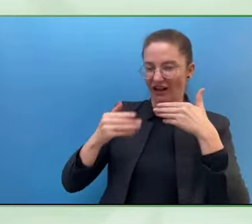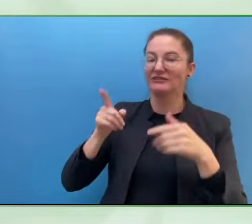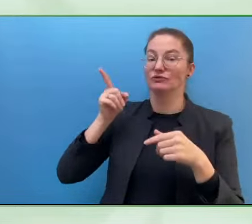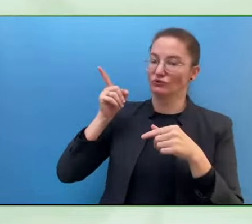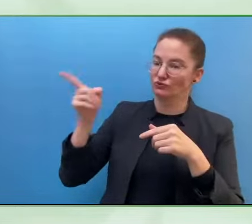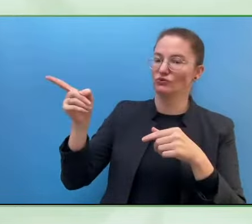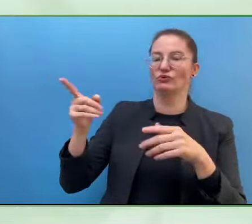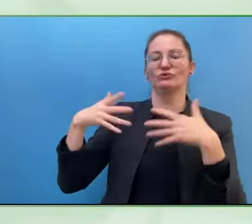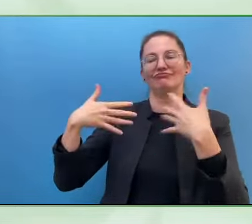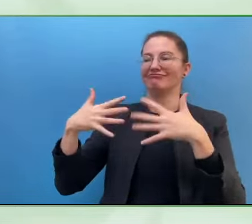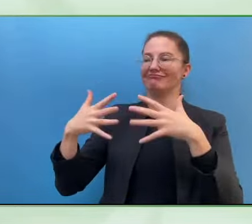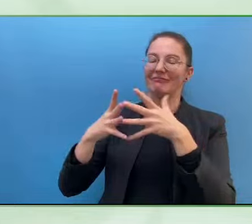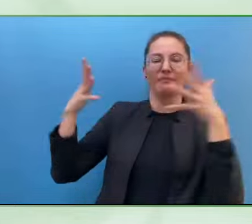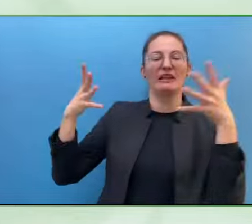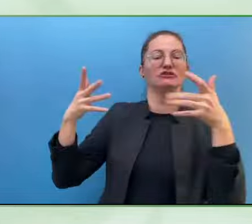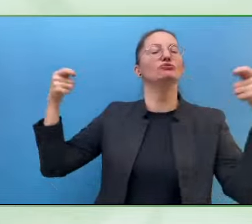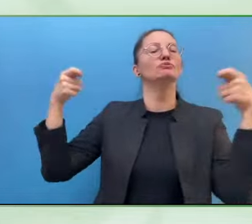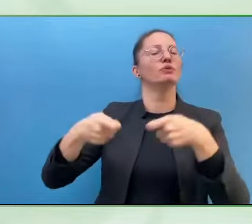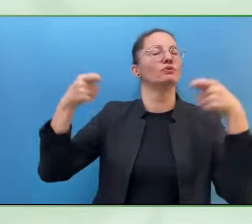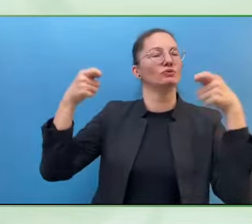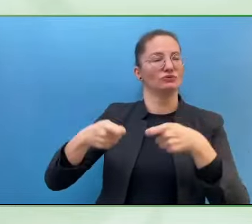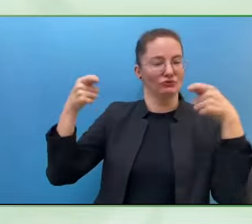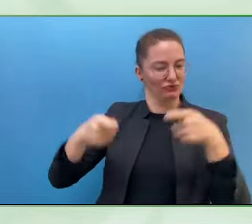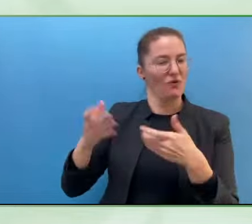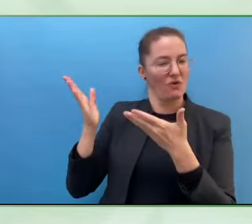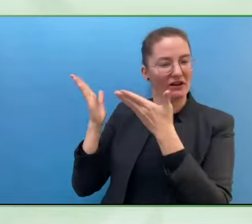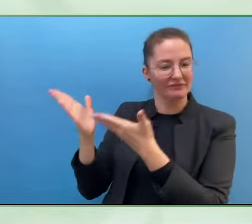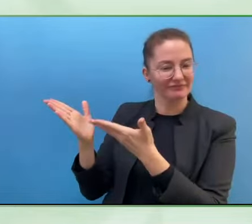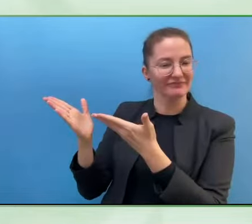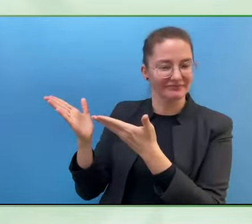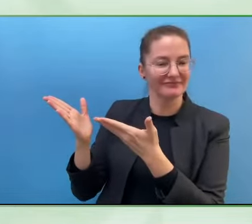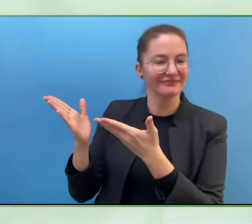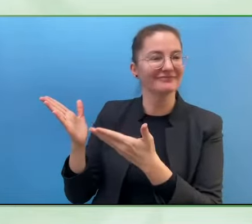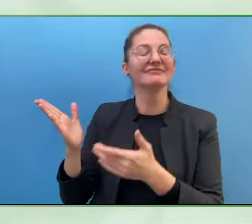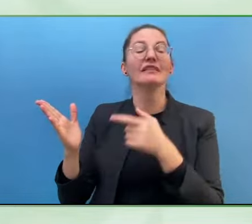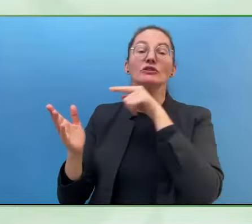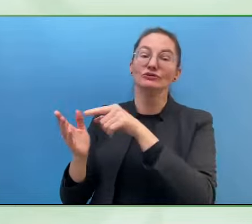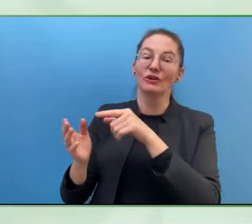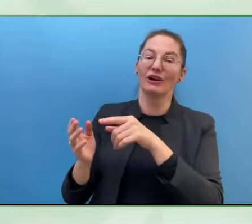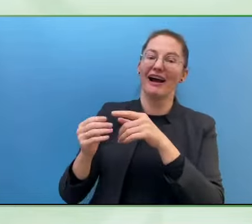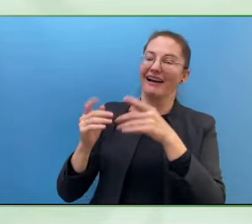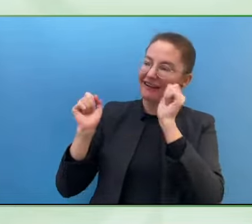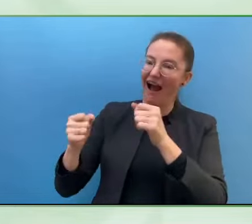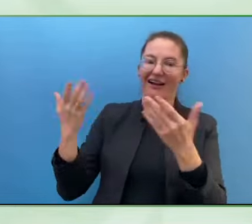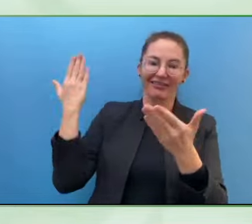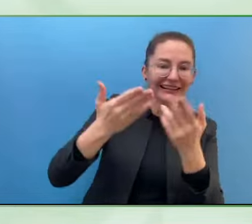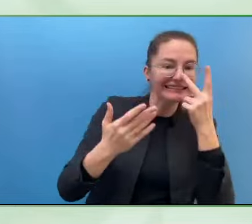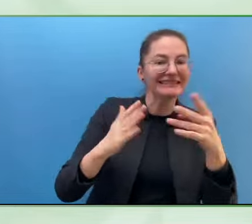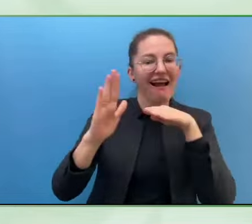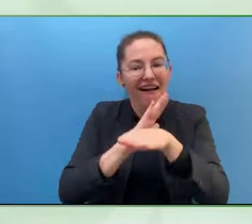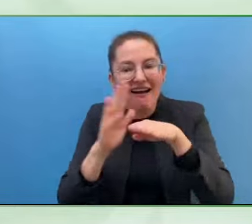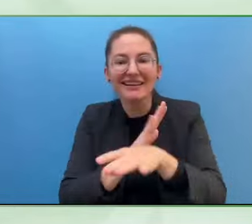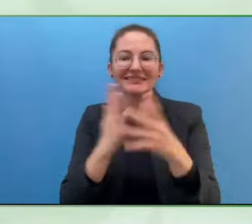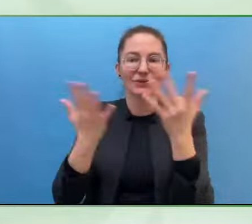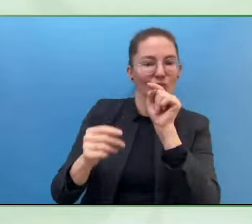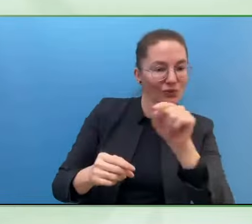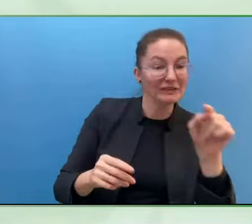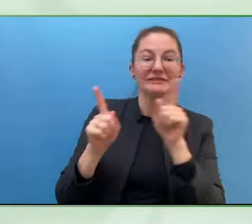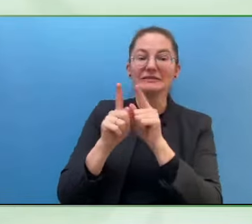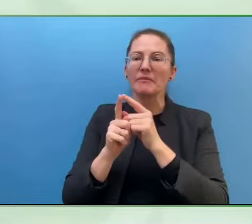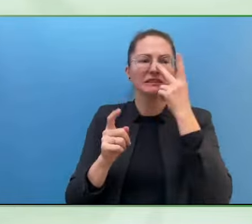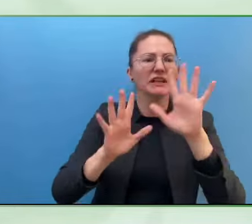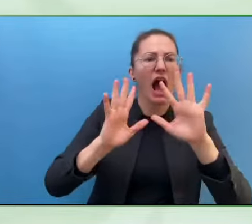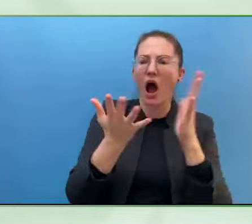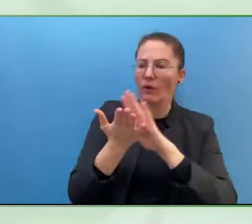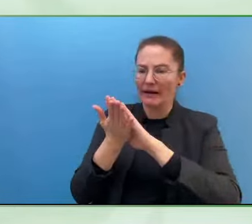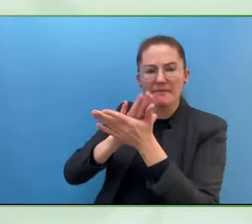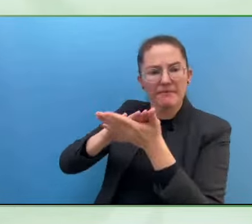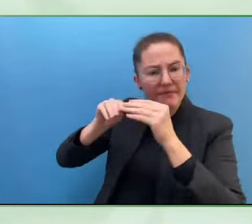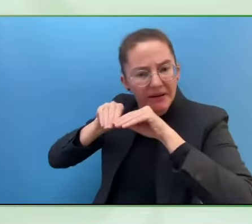It is very impressing to have such initiatives and ideas on board, but it is always accessibility